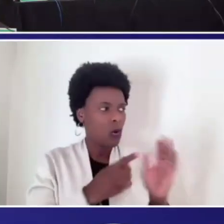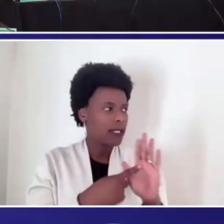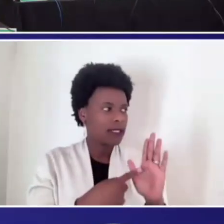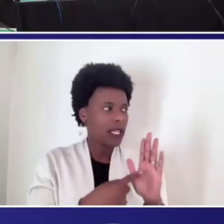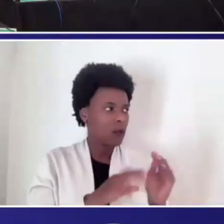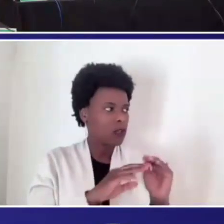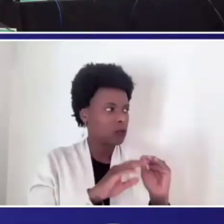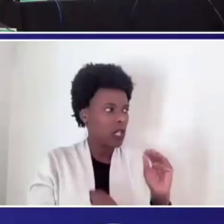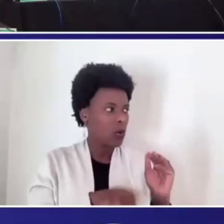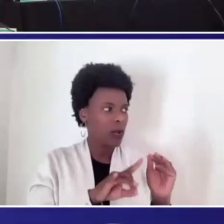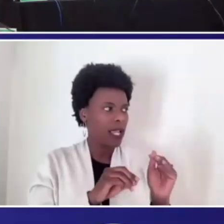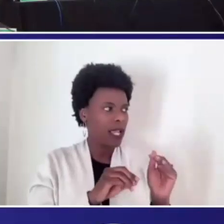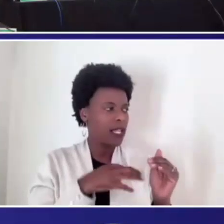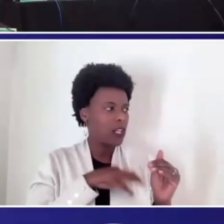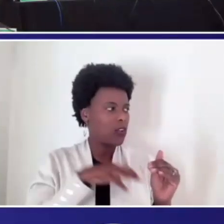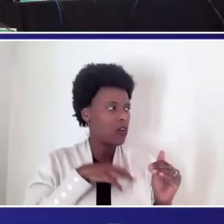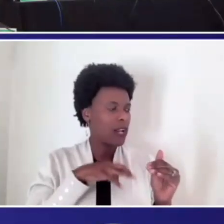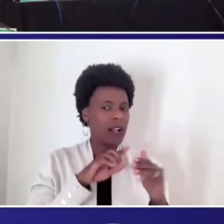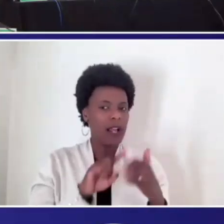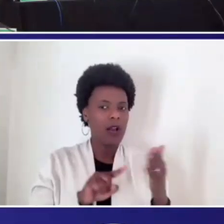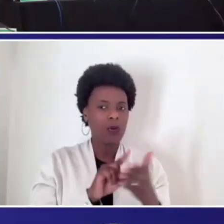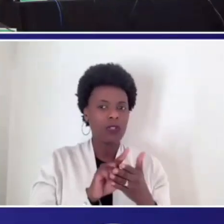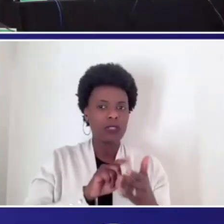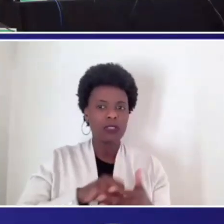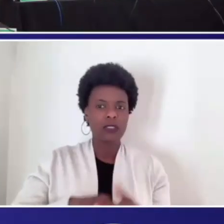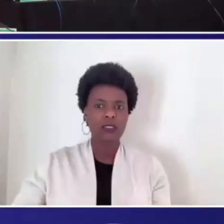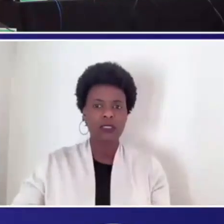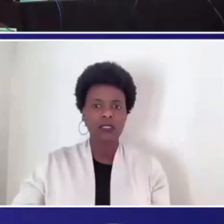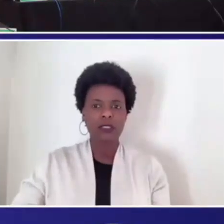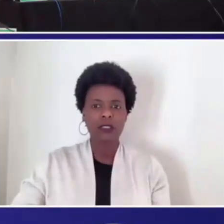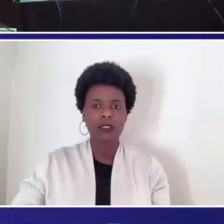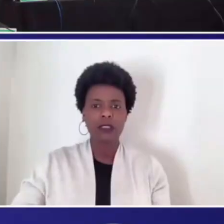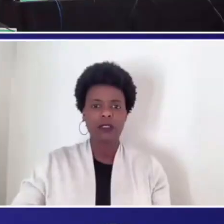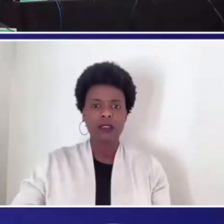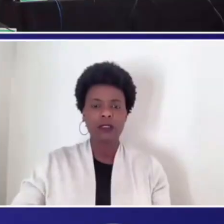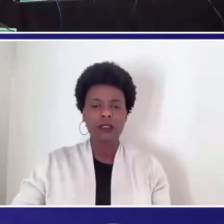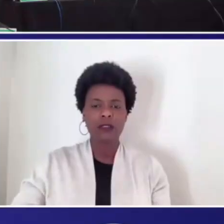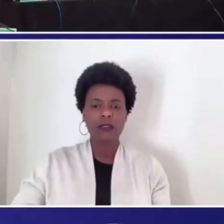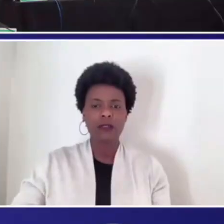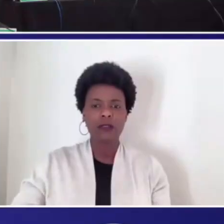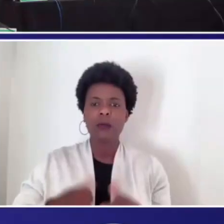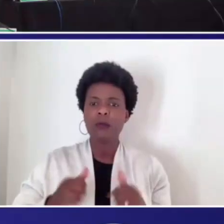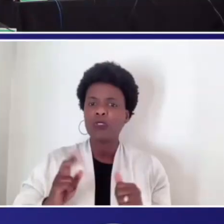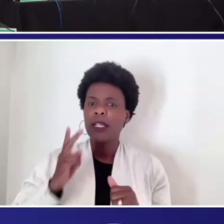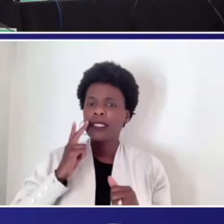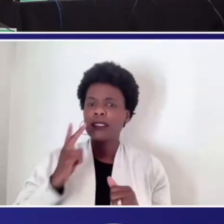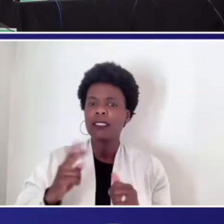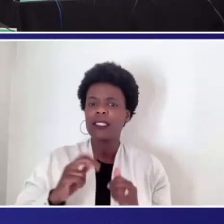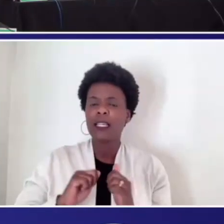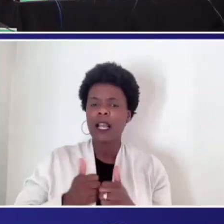Sure. Okay. But I just -- I'm trying to see how you're getting to the Okay.